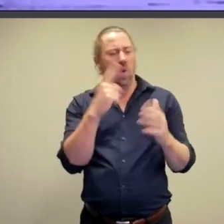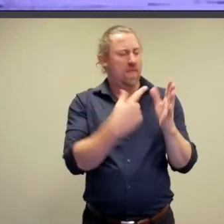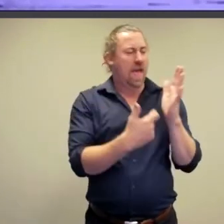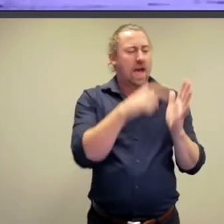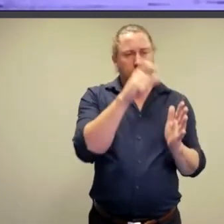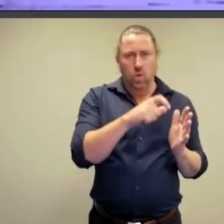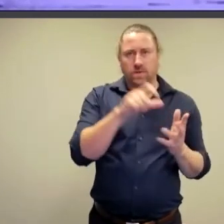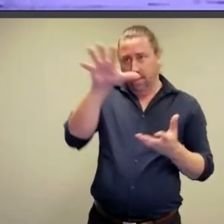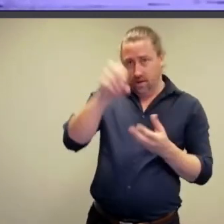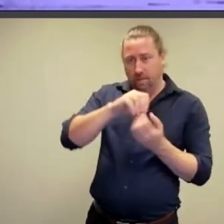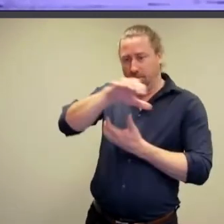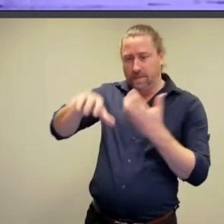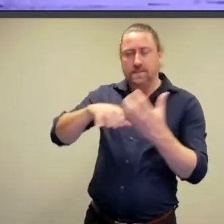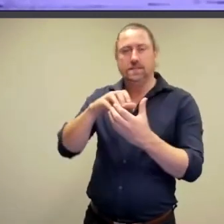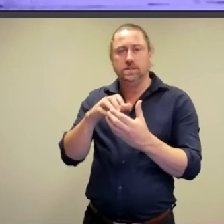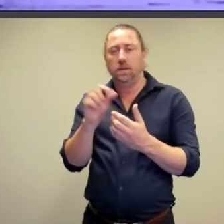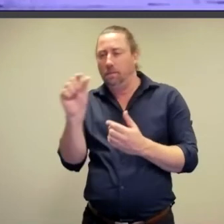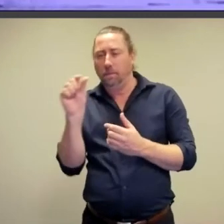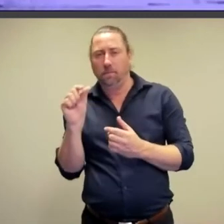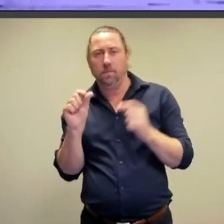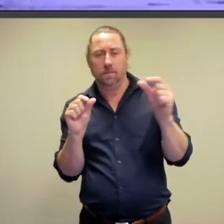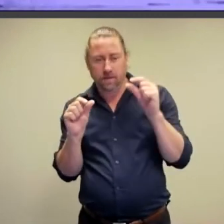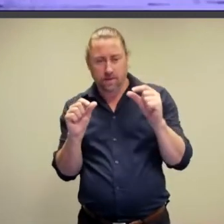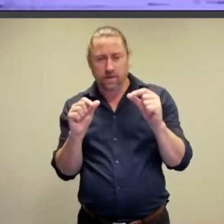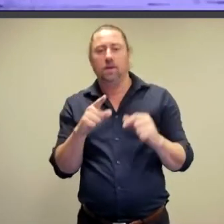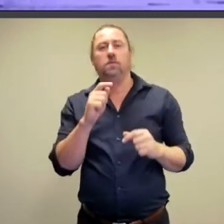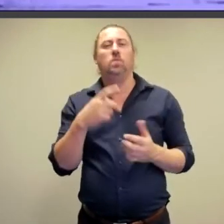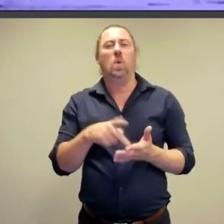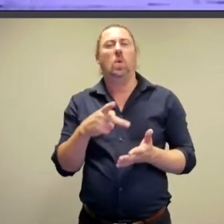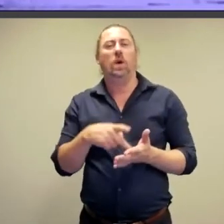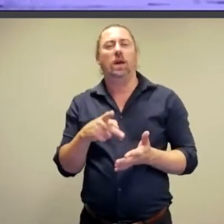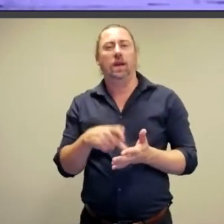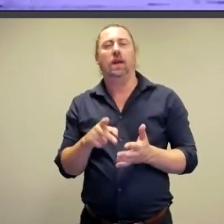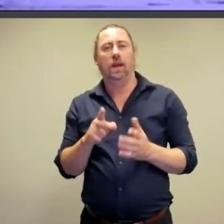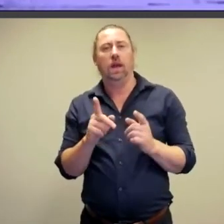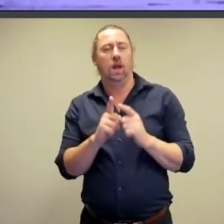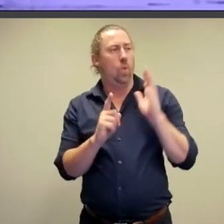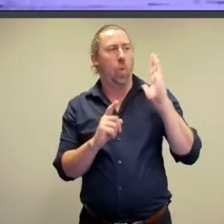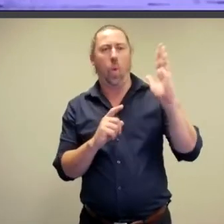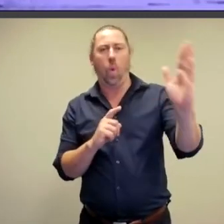with a short snippet of this figure